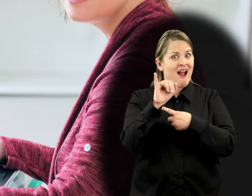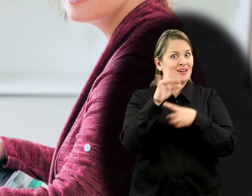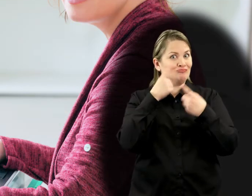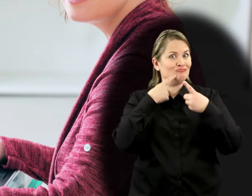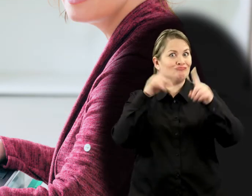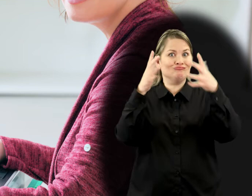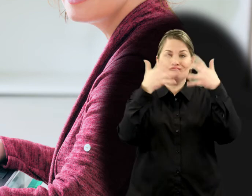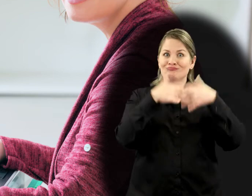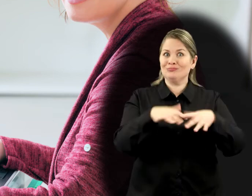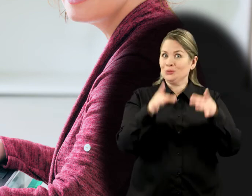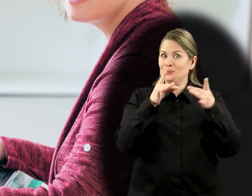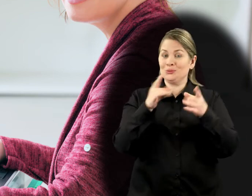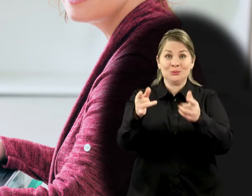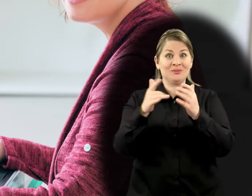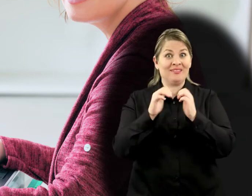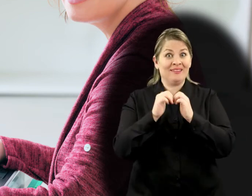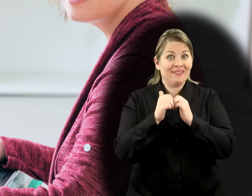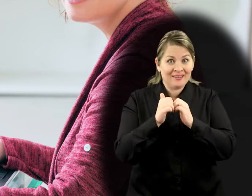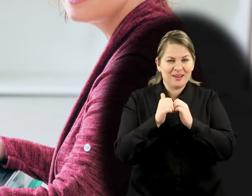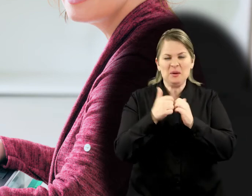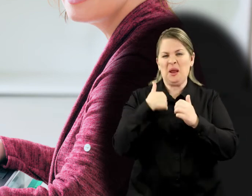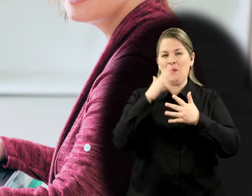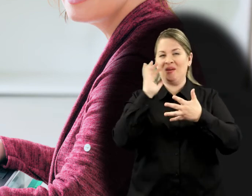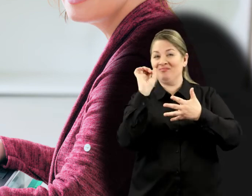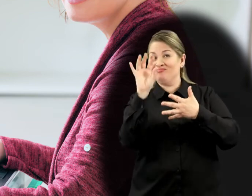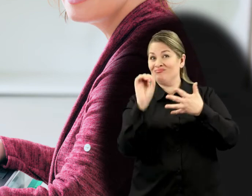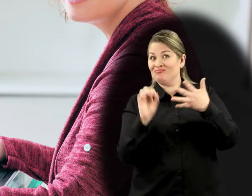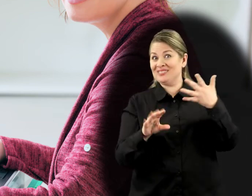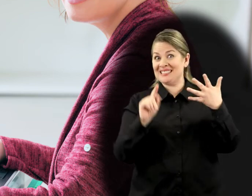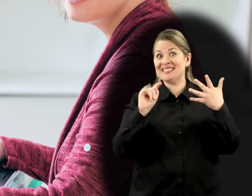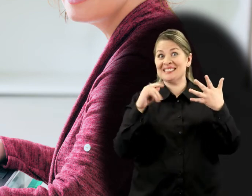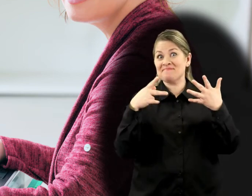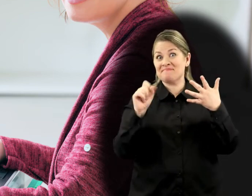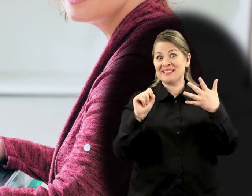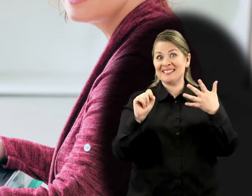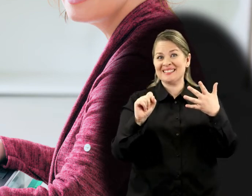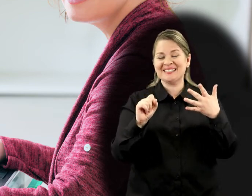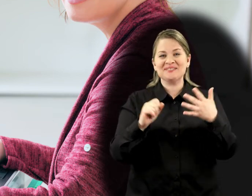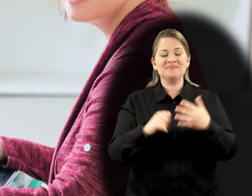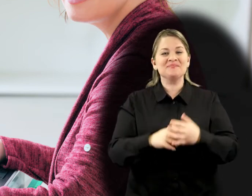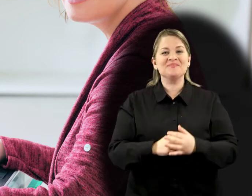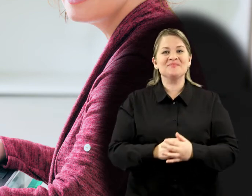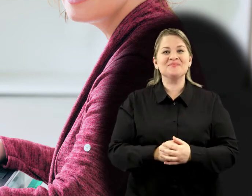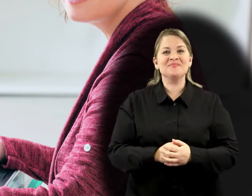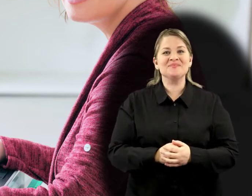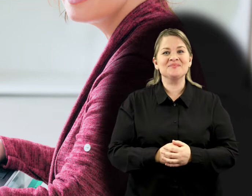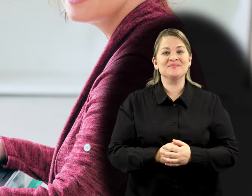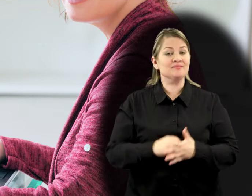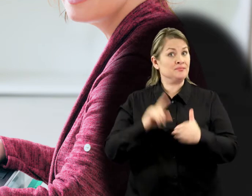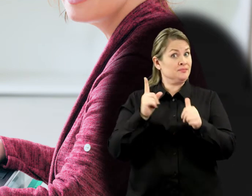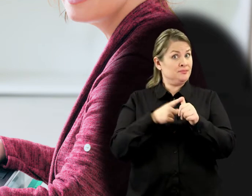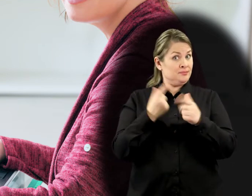Here are a few things you can do to make the most of your VRI experience.